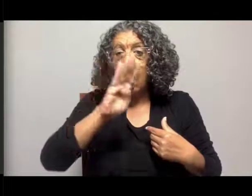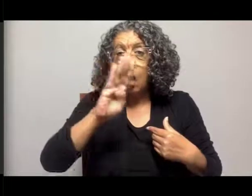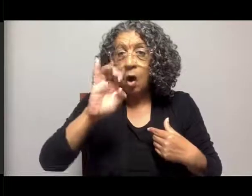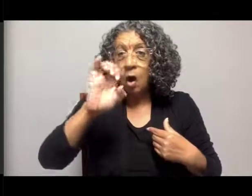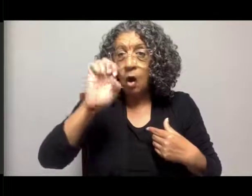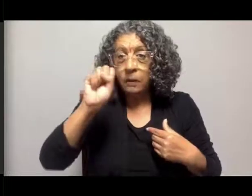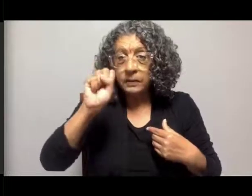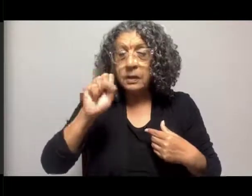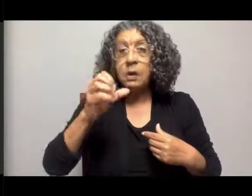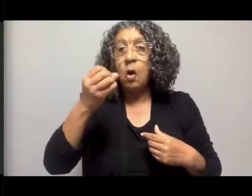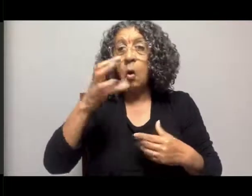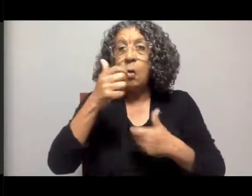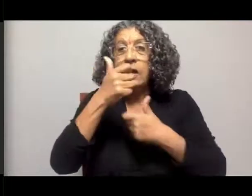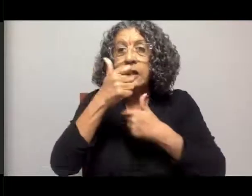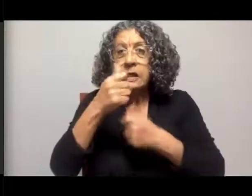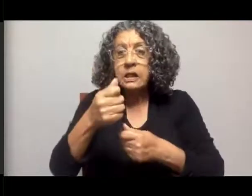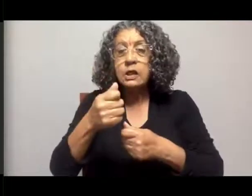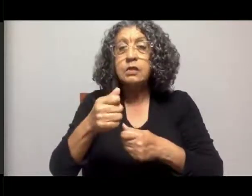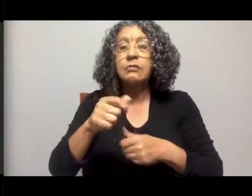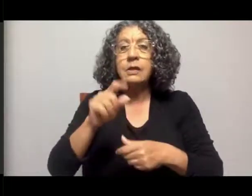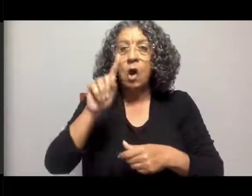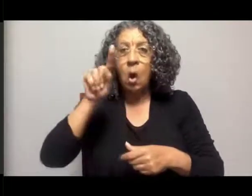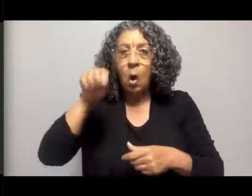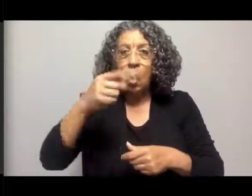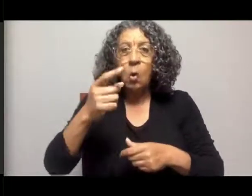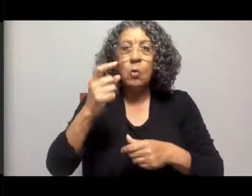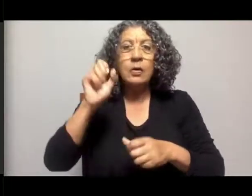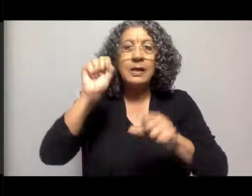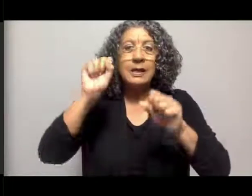If you have hobbies or interests